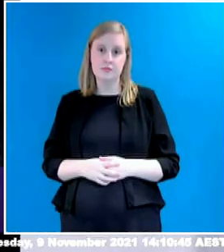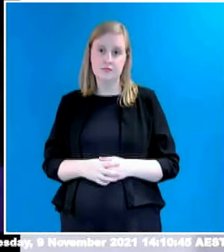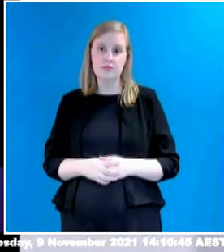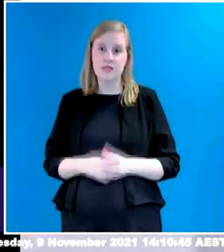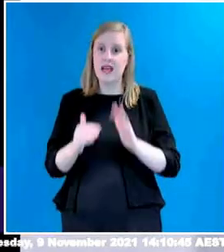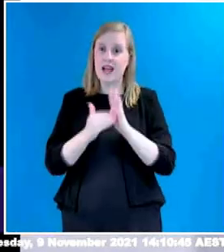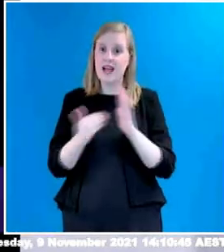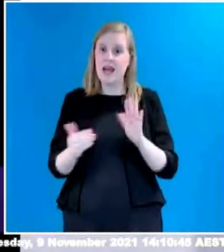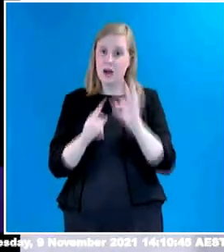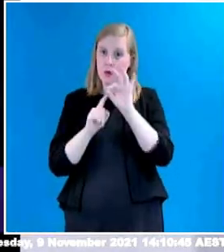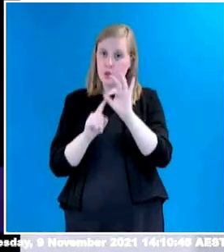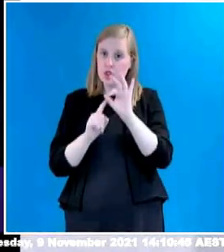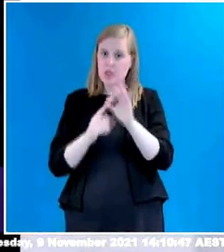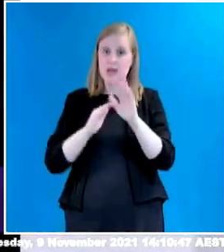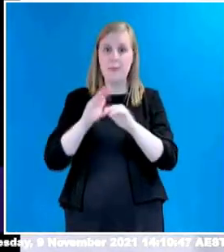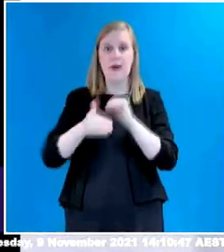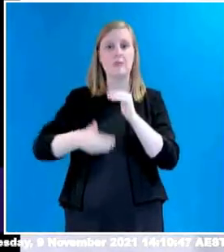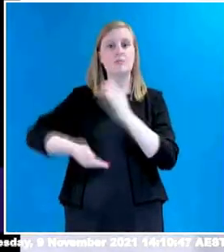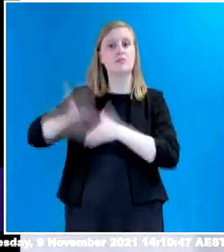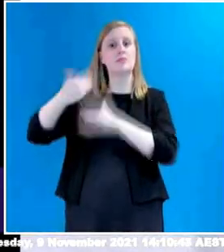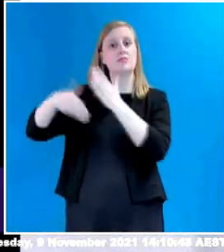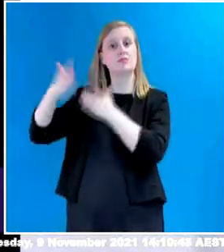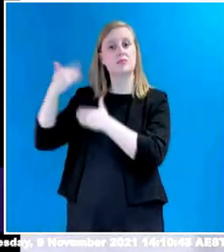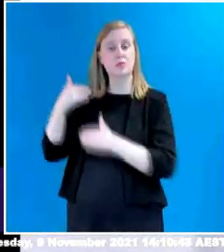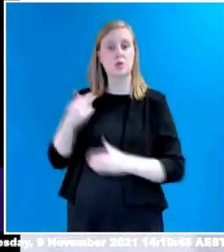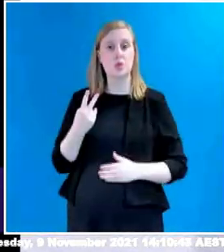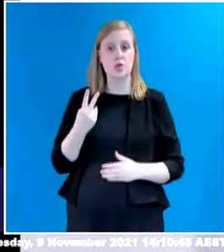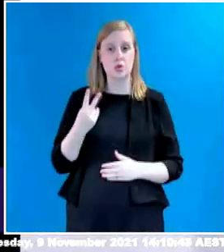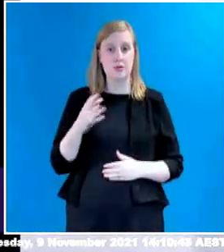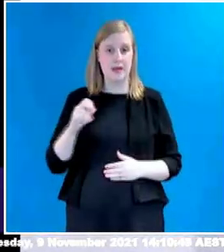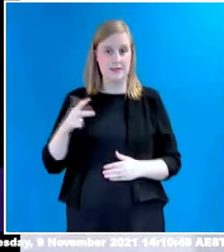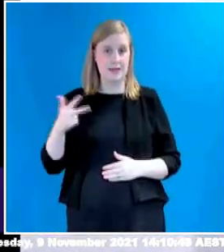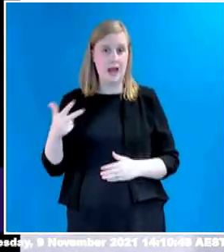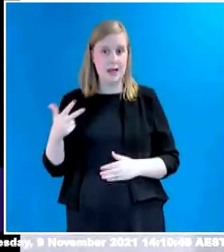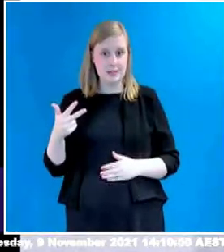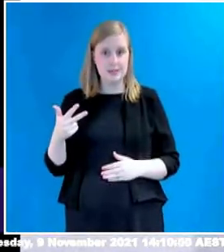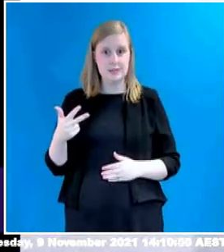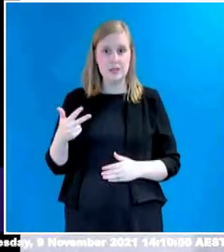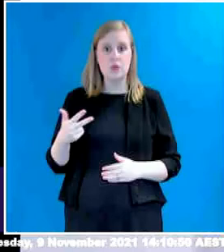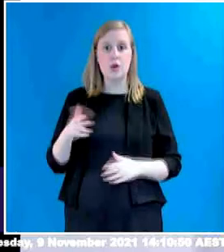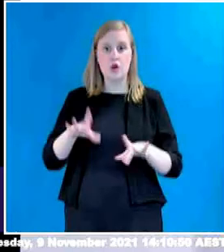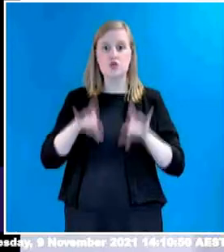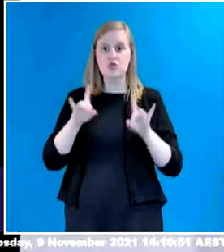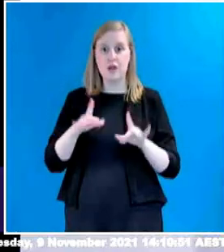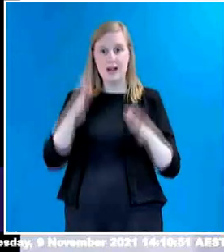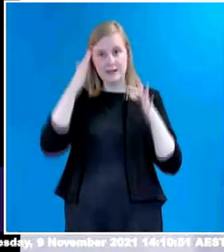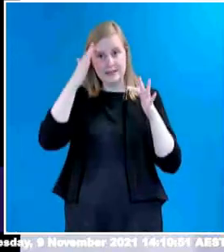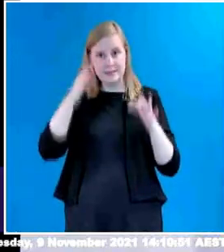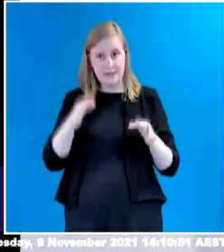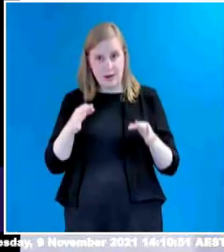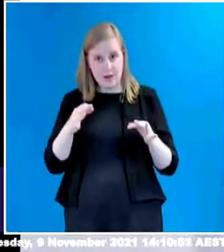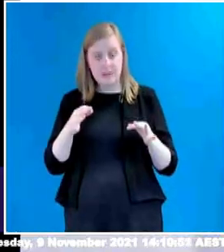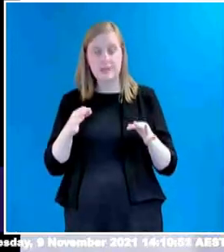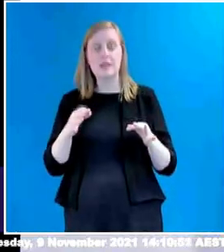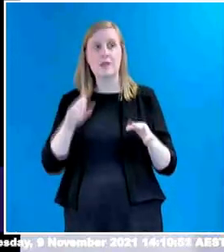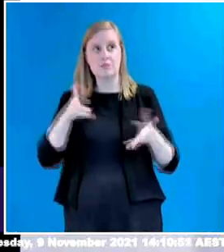would take on, as a matter of international law, the treaty obligations under the CRPD.